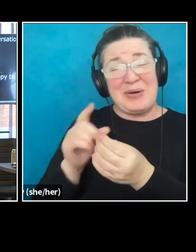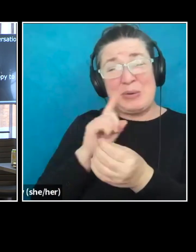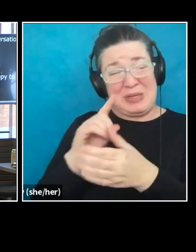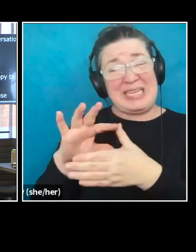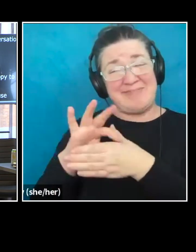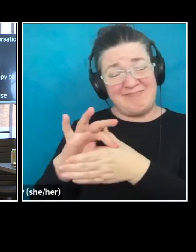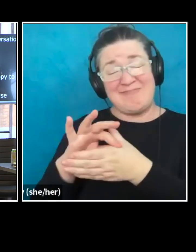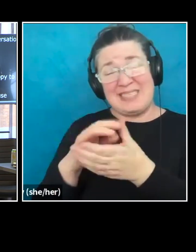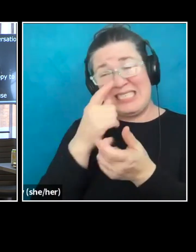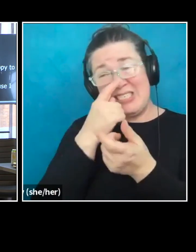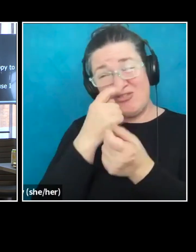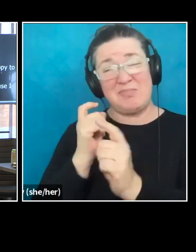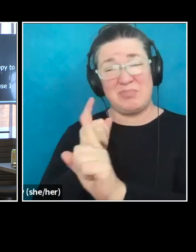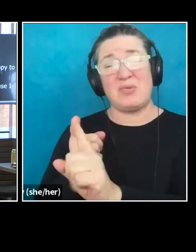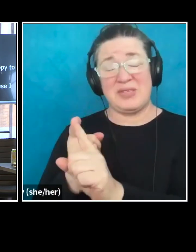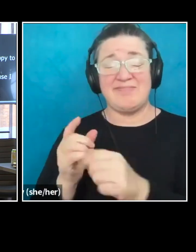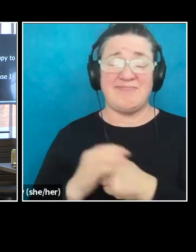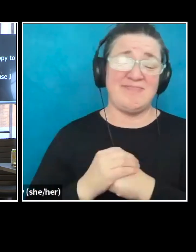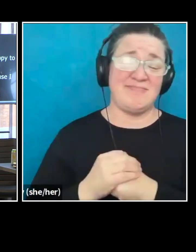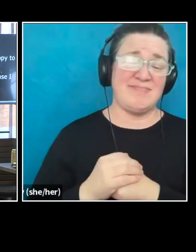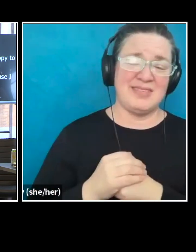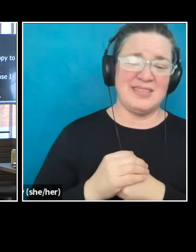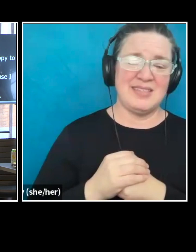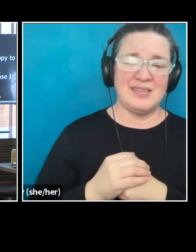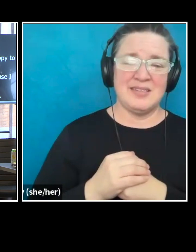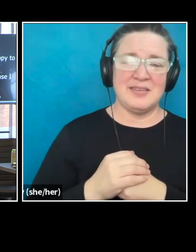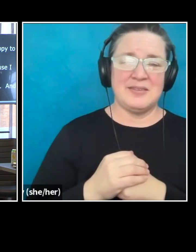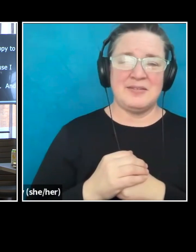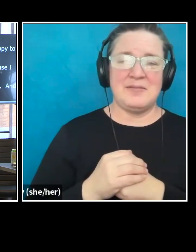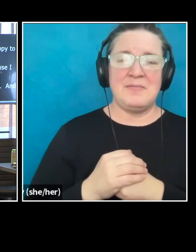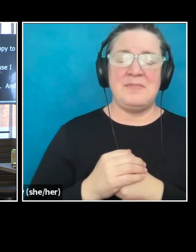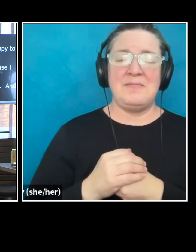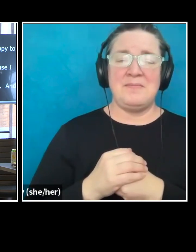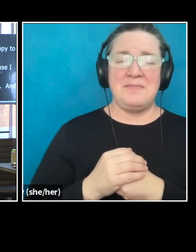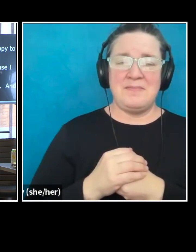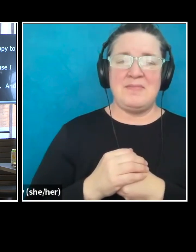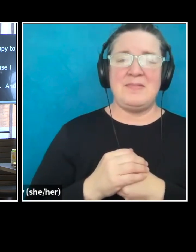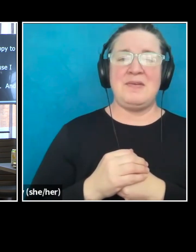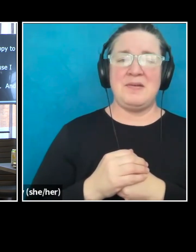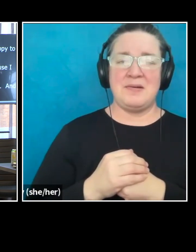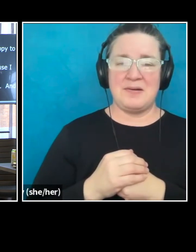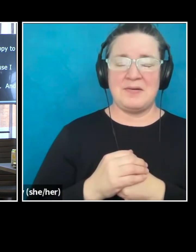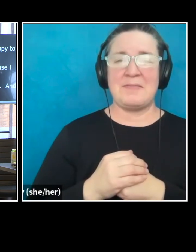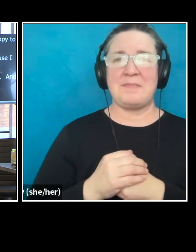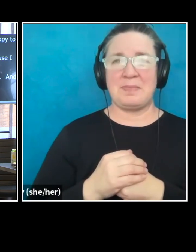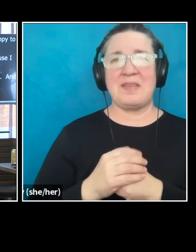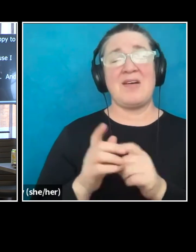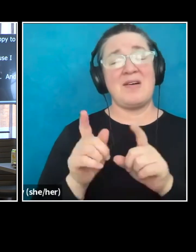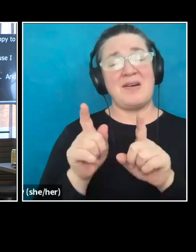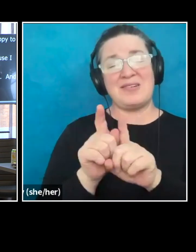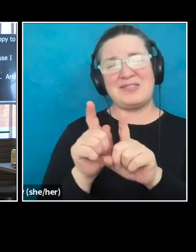um point. And I Yeah, I I I think there's also like a political I'll just add one more thing.